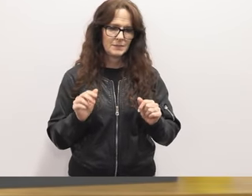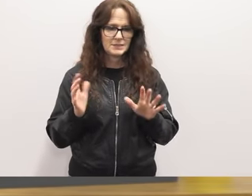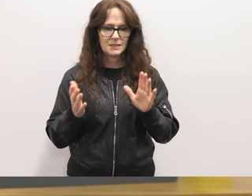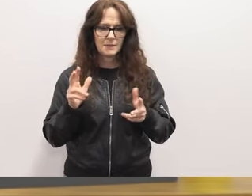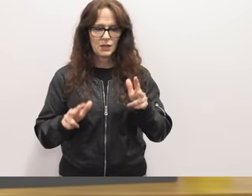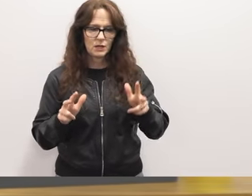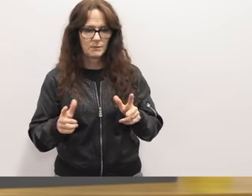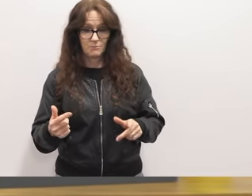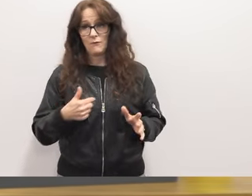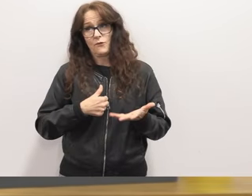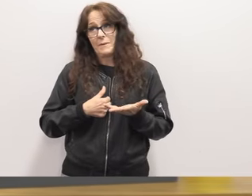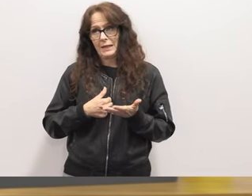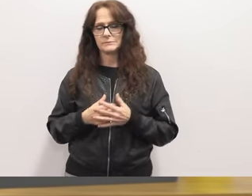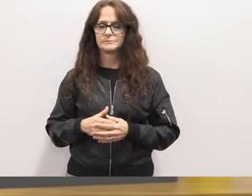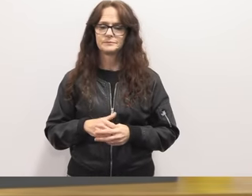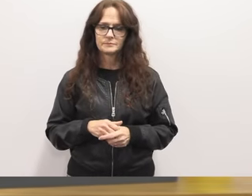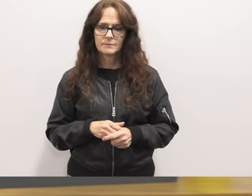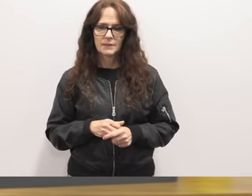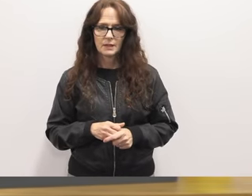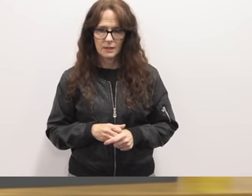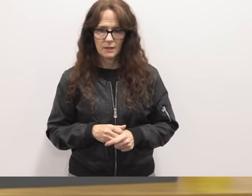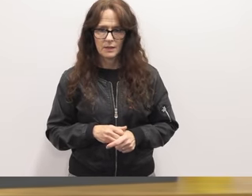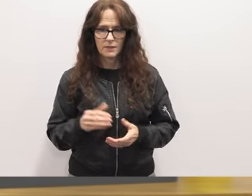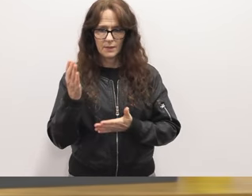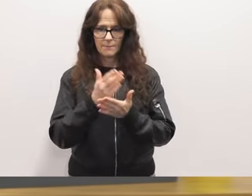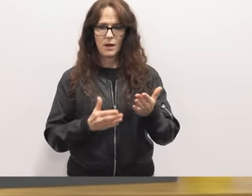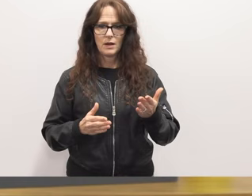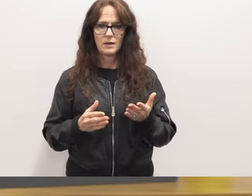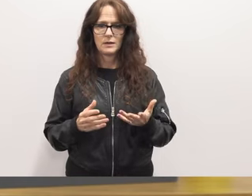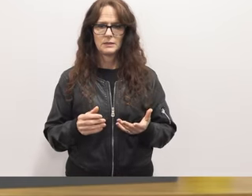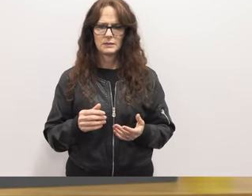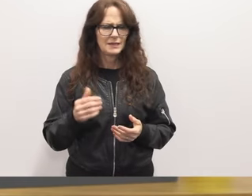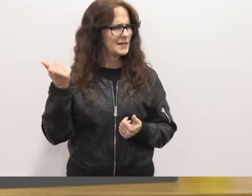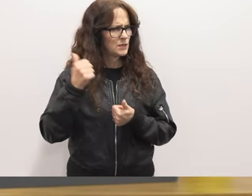The piece that I just don't recall from that data,